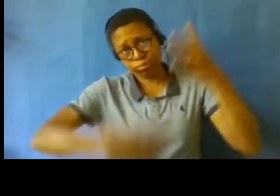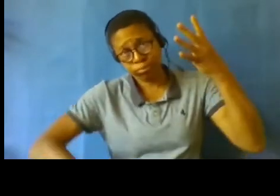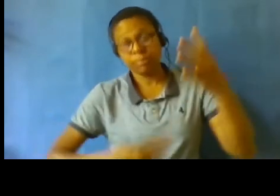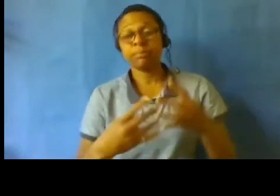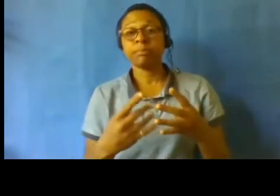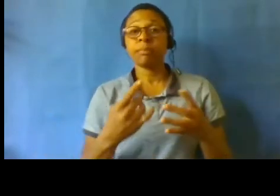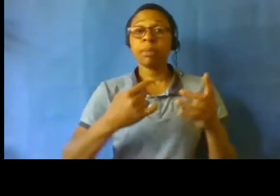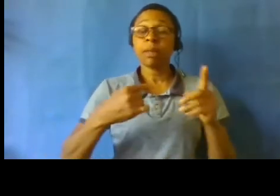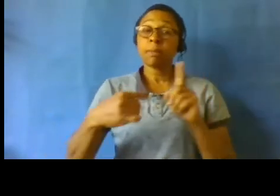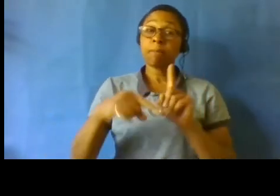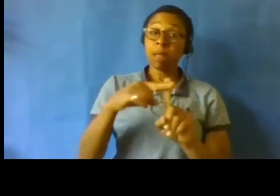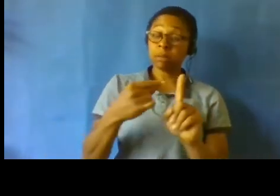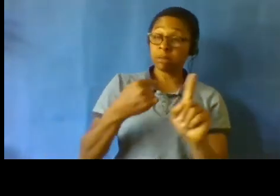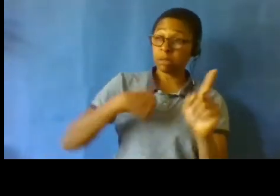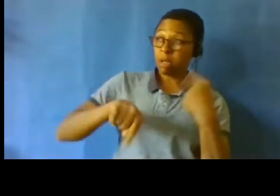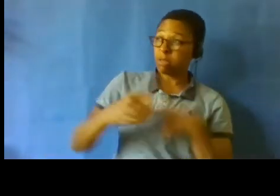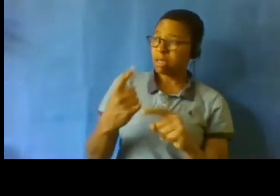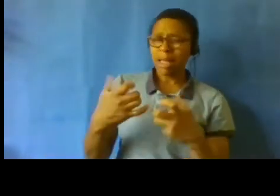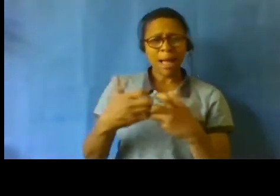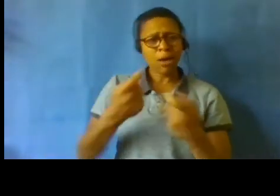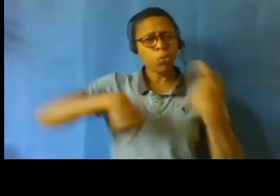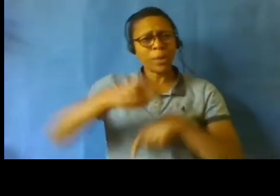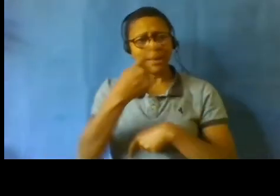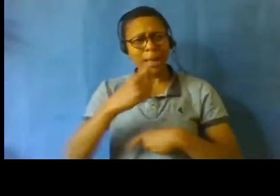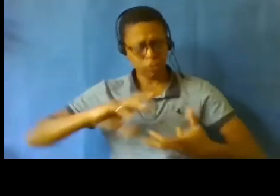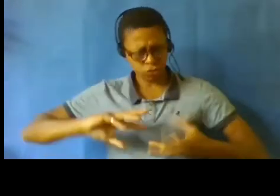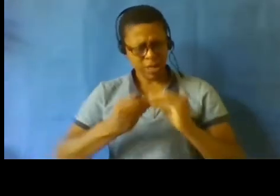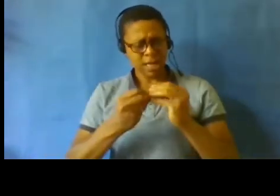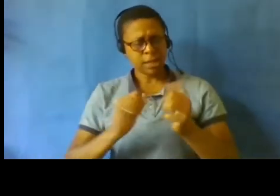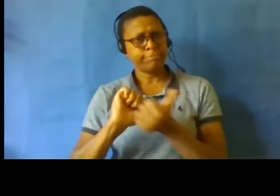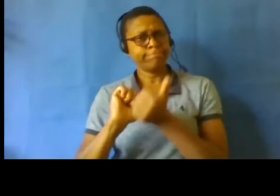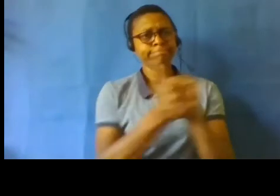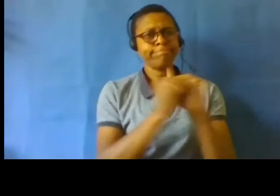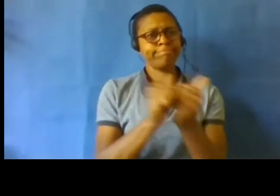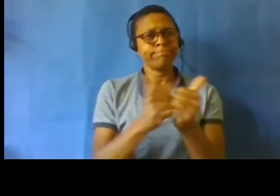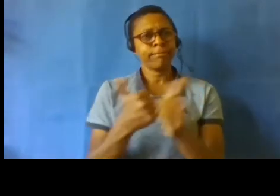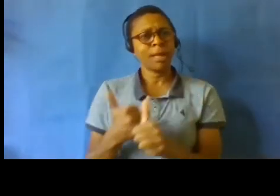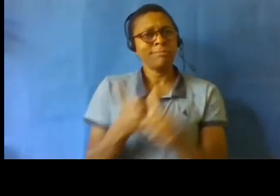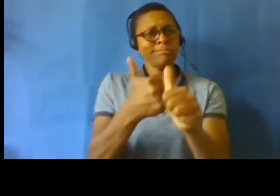these multiple marginalized groups we do this by centering intersectional